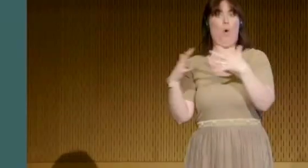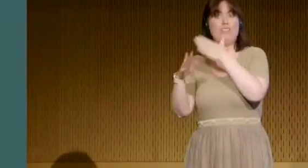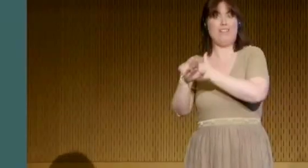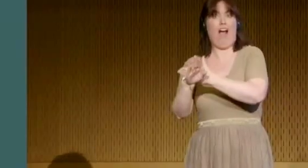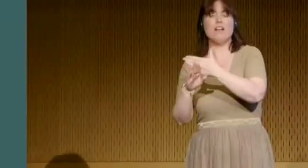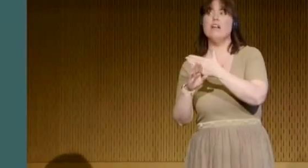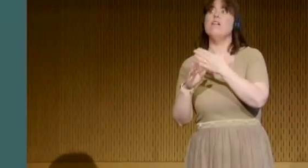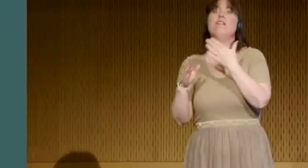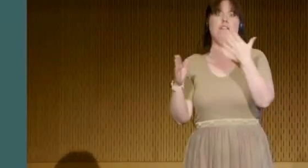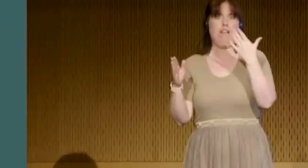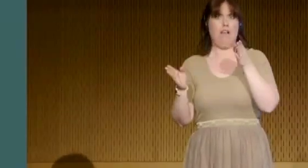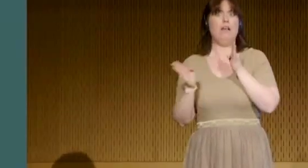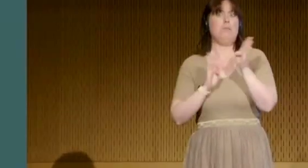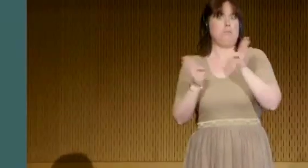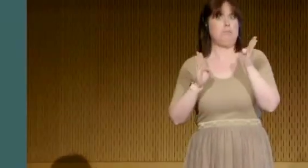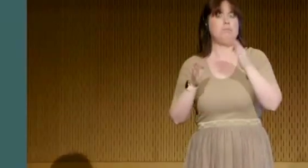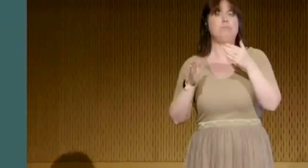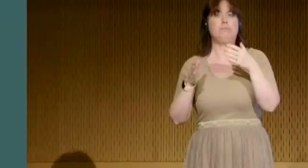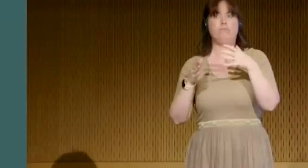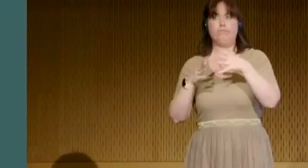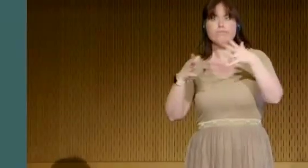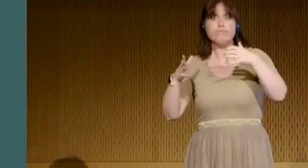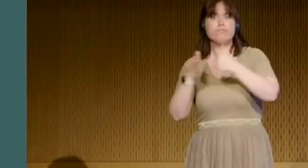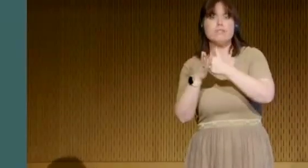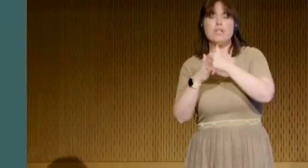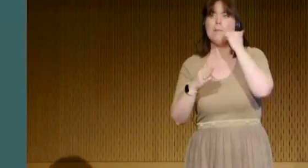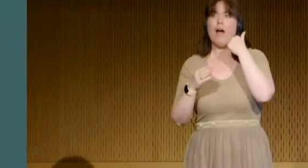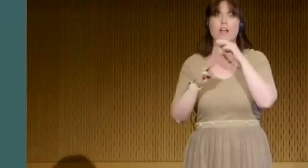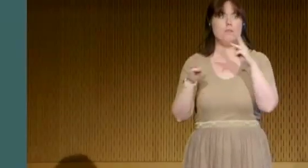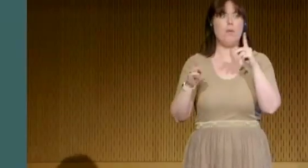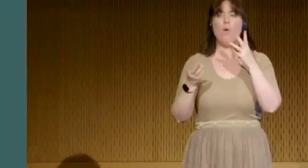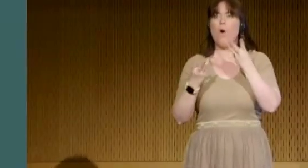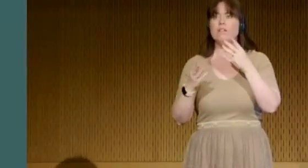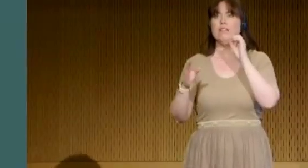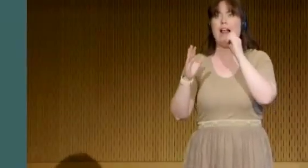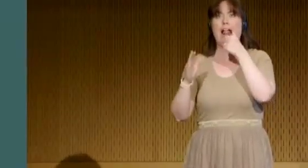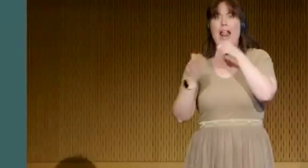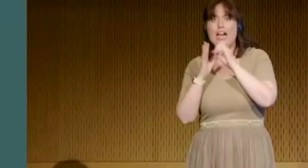people are living abroad, want to keep in touch with family, want to send packages and letters